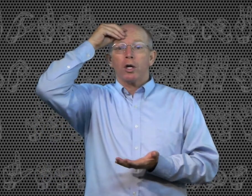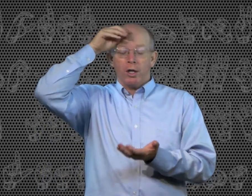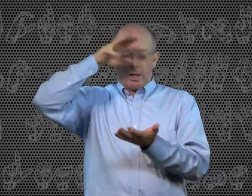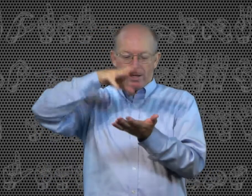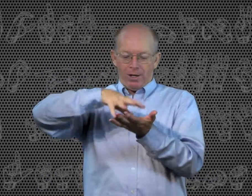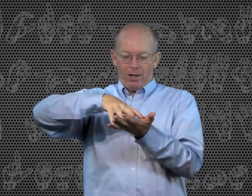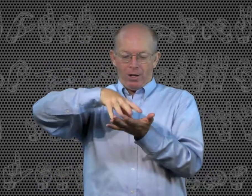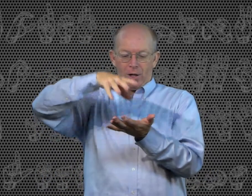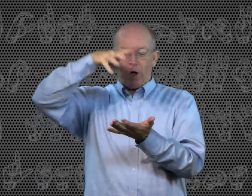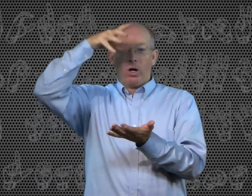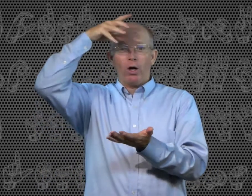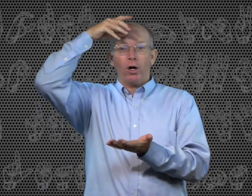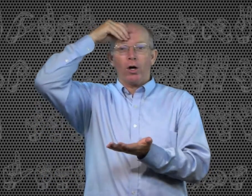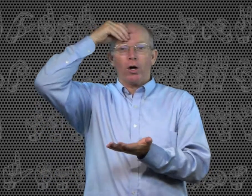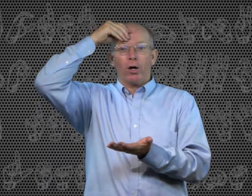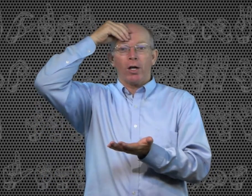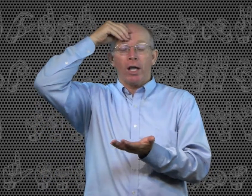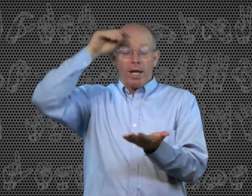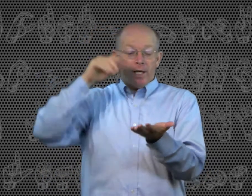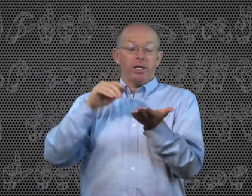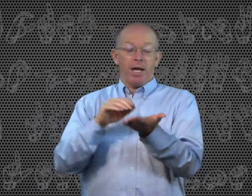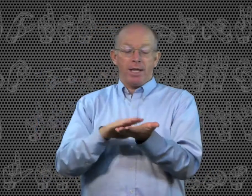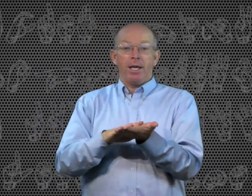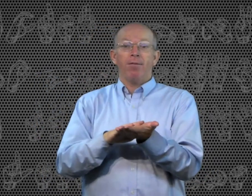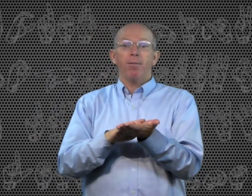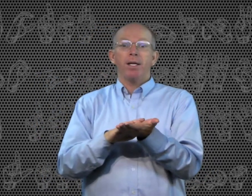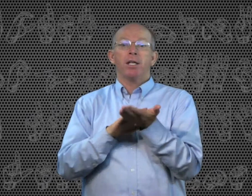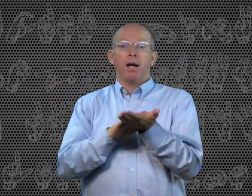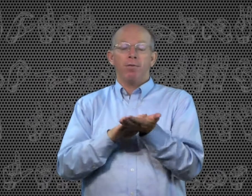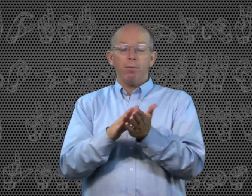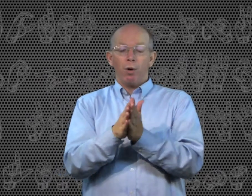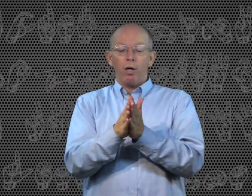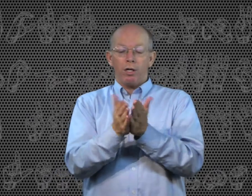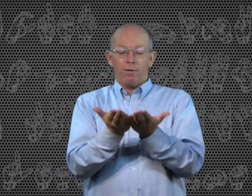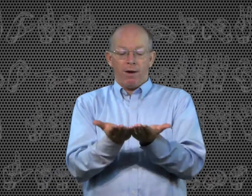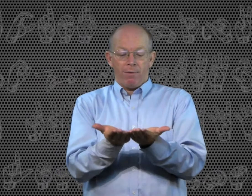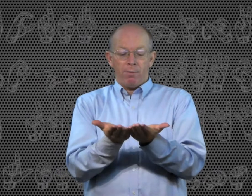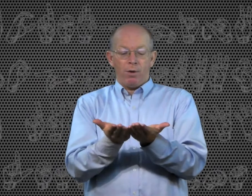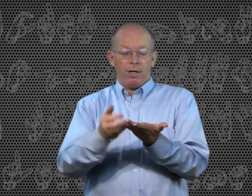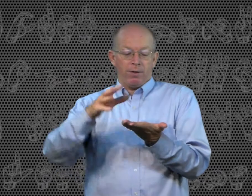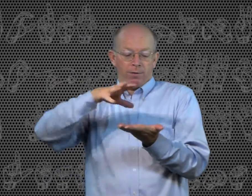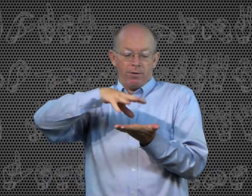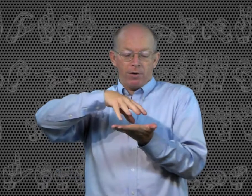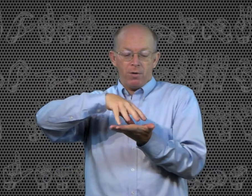LEARN LEARN You take the information out of the book. You have a book here in front of you.